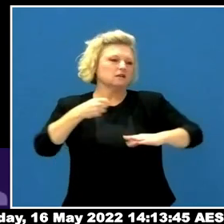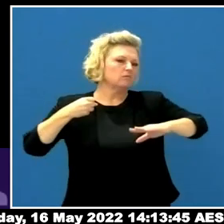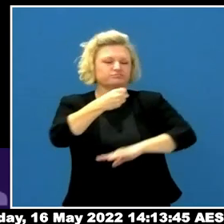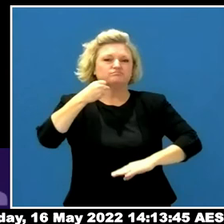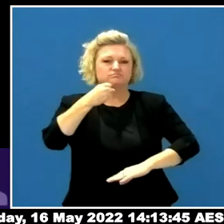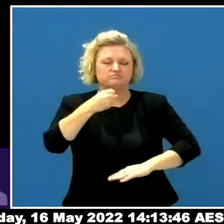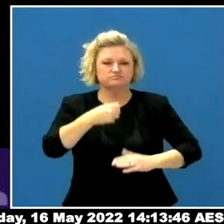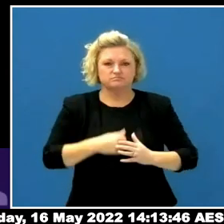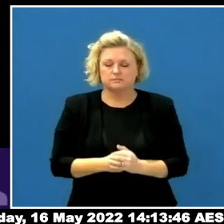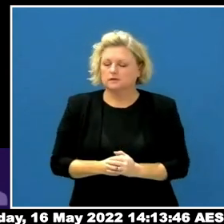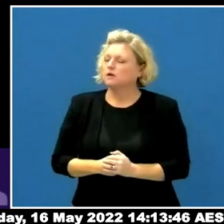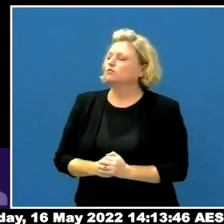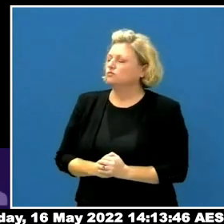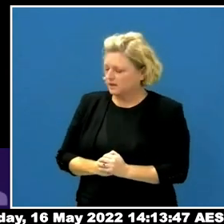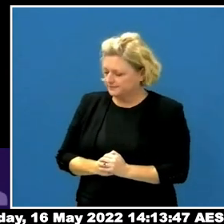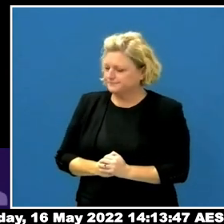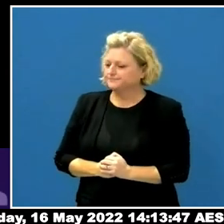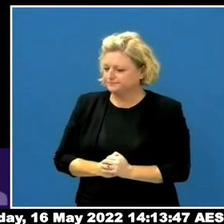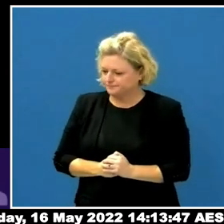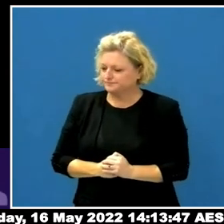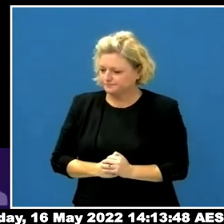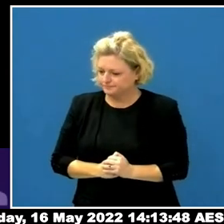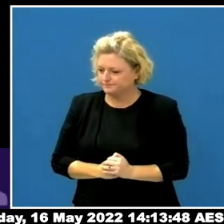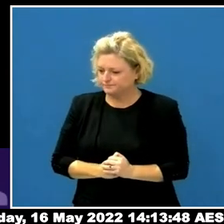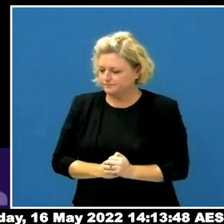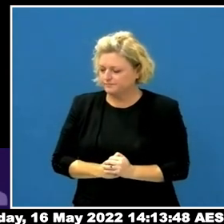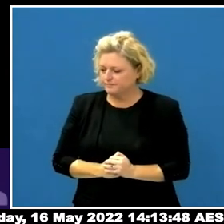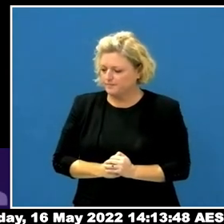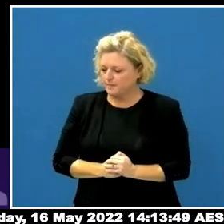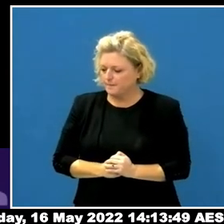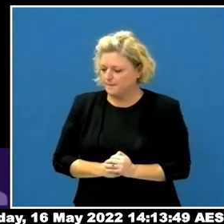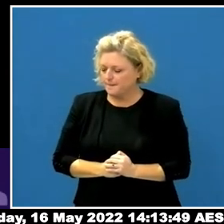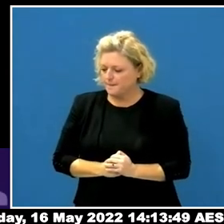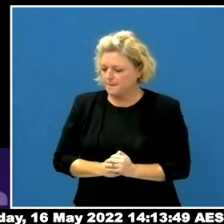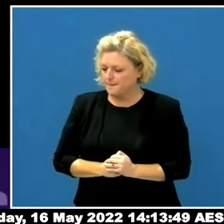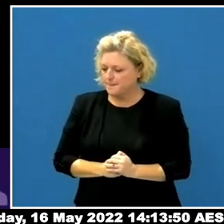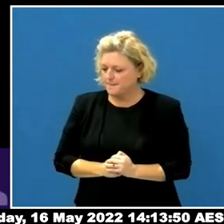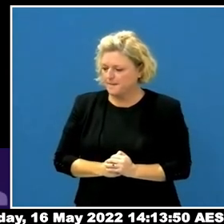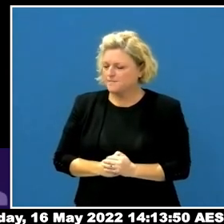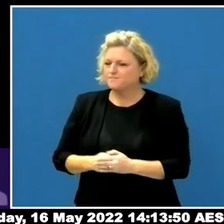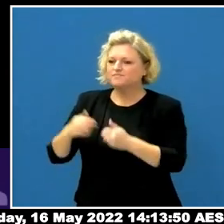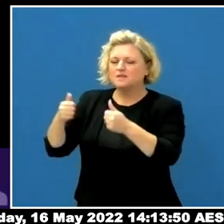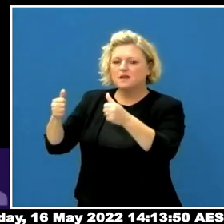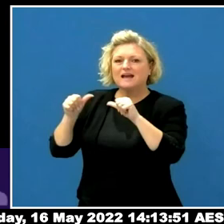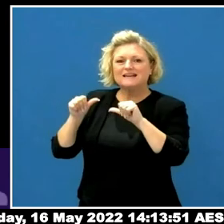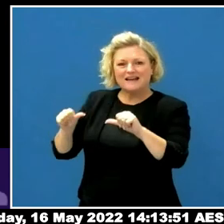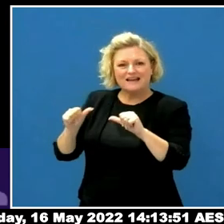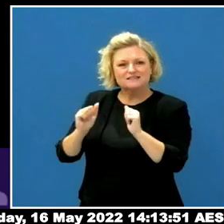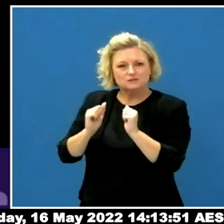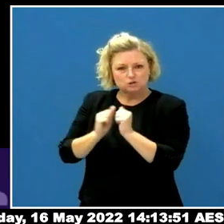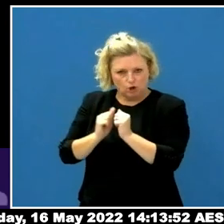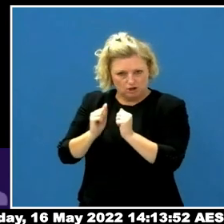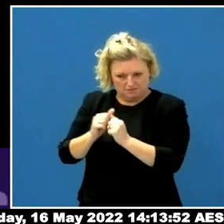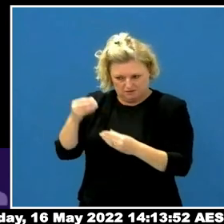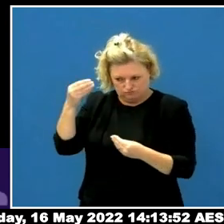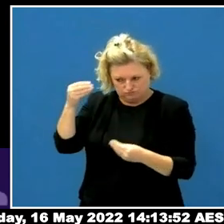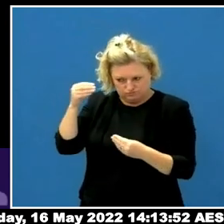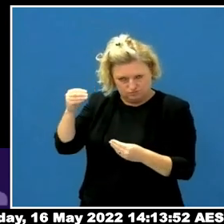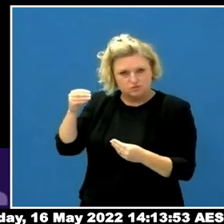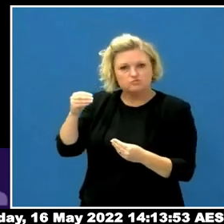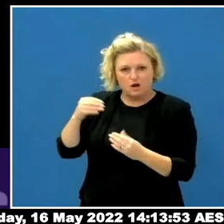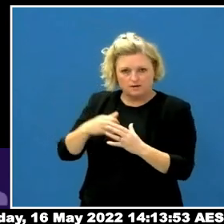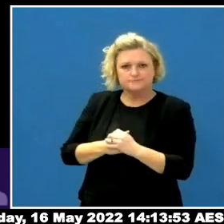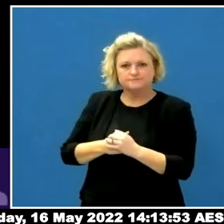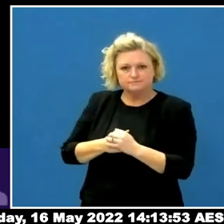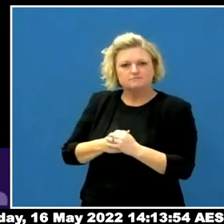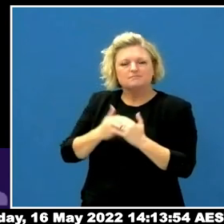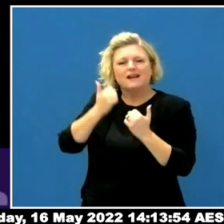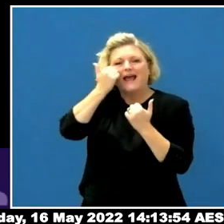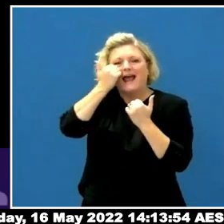Can I ask you to look at the next document that is ending in 0001, Lilly, and for the